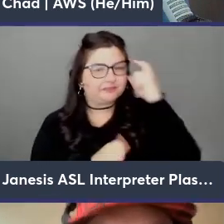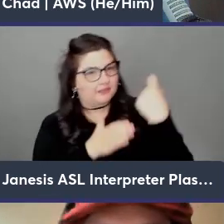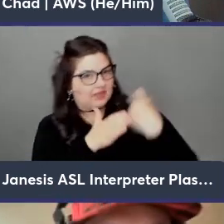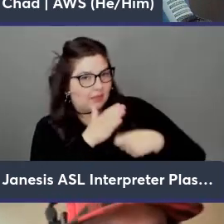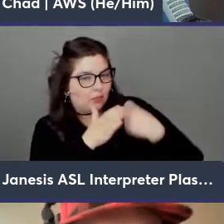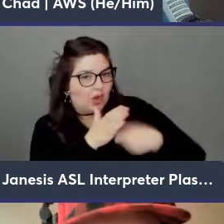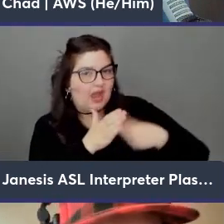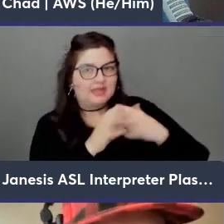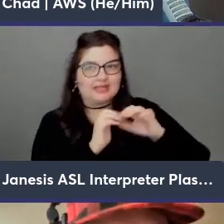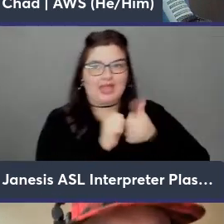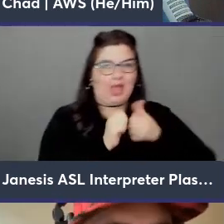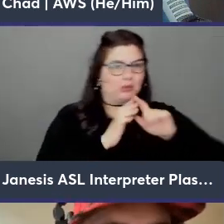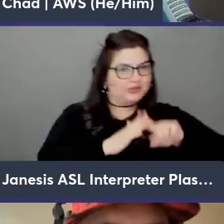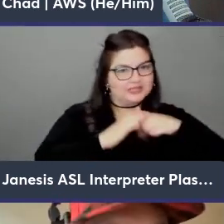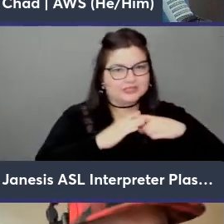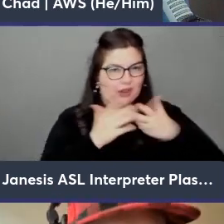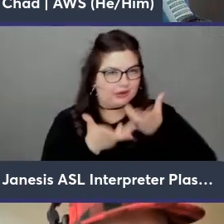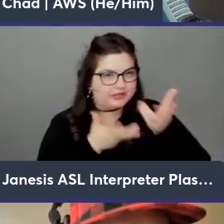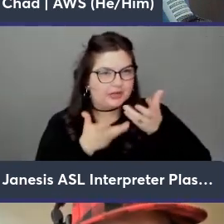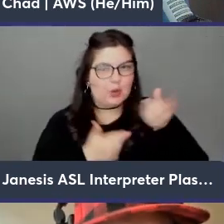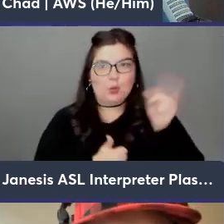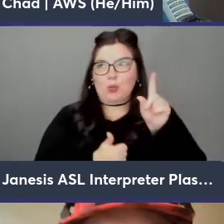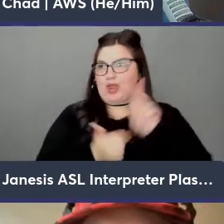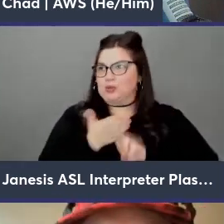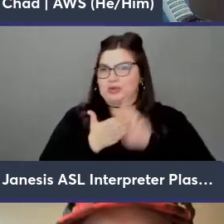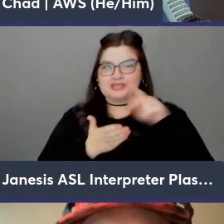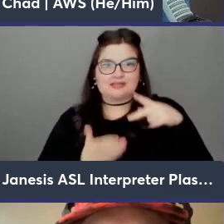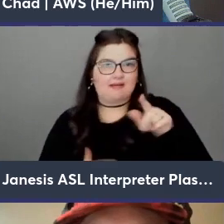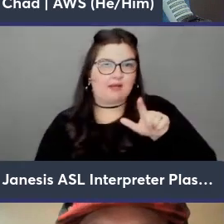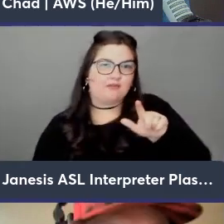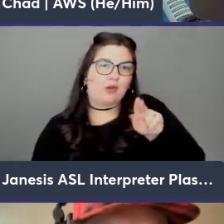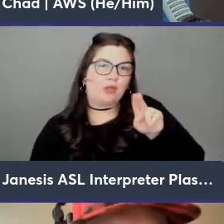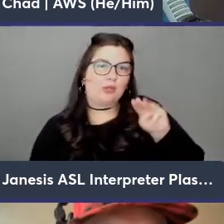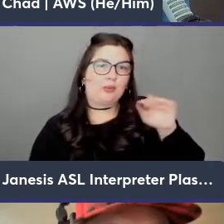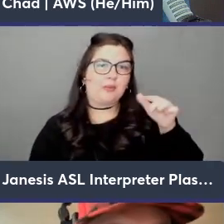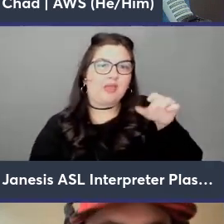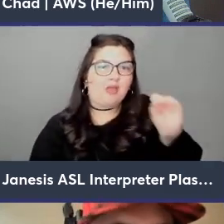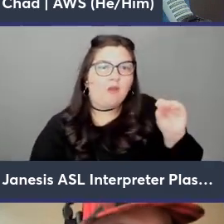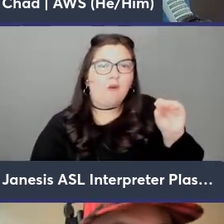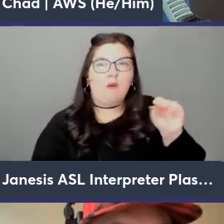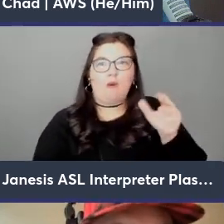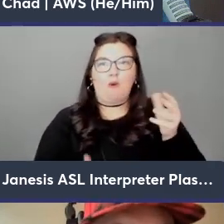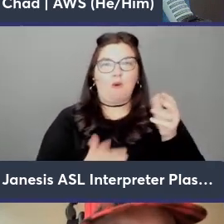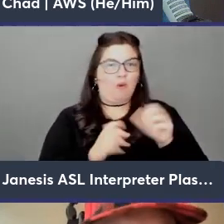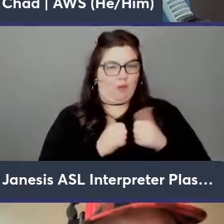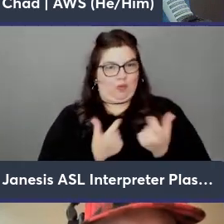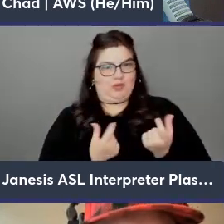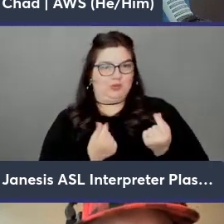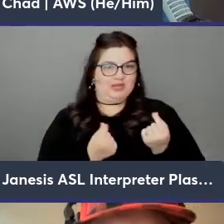how do I get started? Like how do I go sign up for Lumigo? What do I need to do, to actually get access